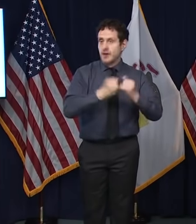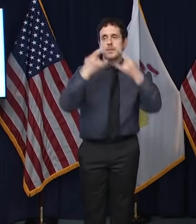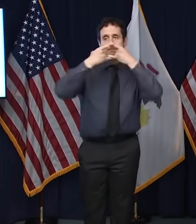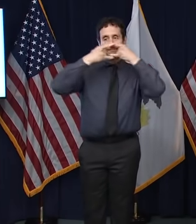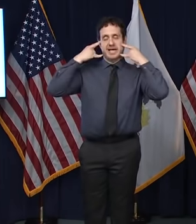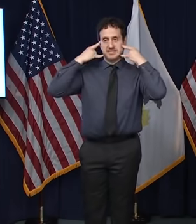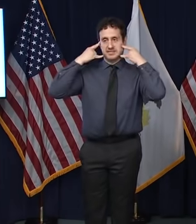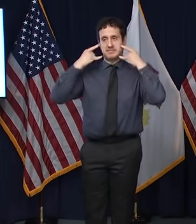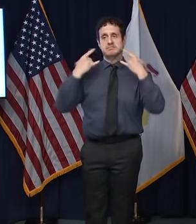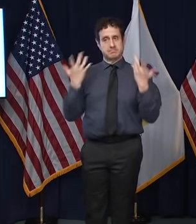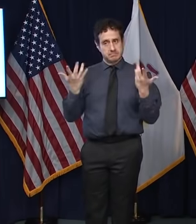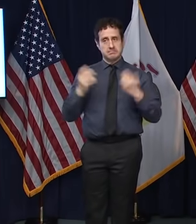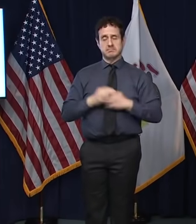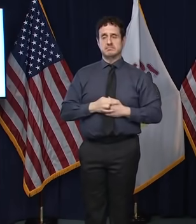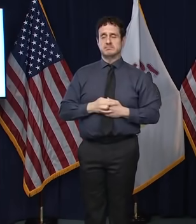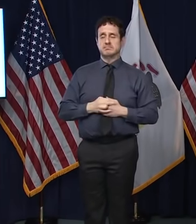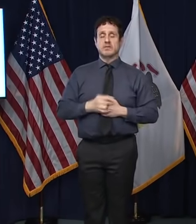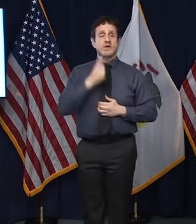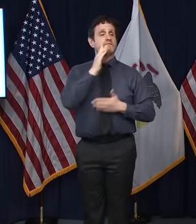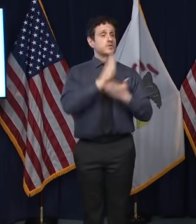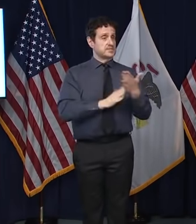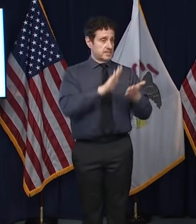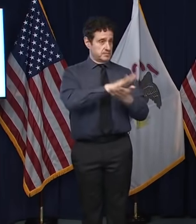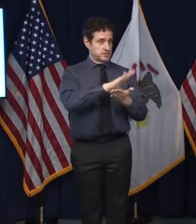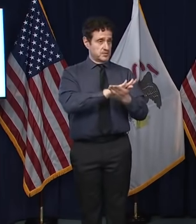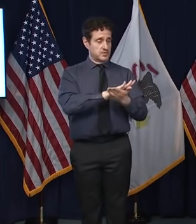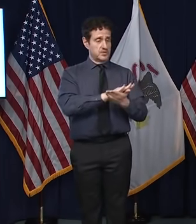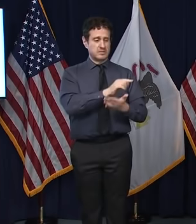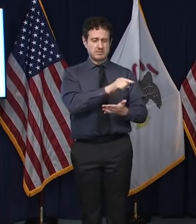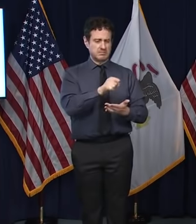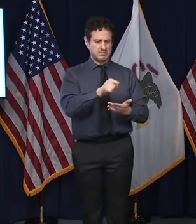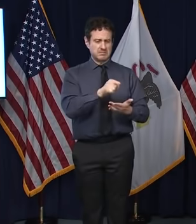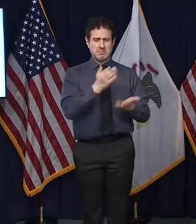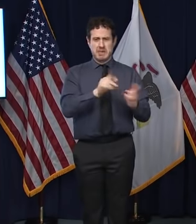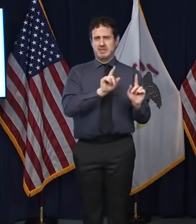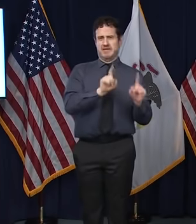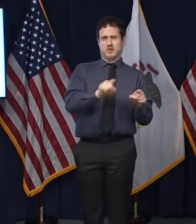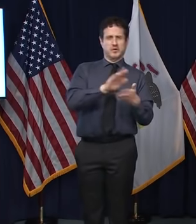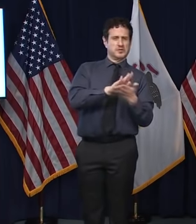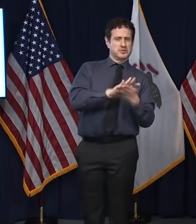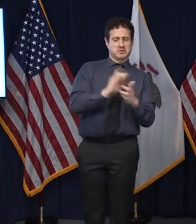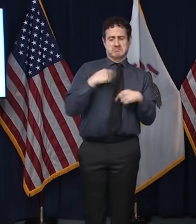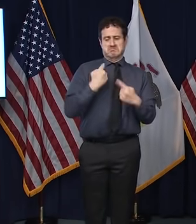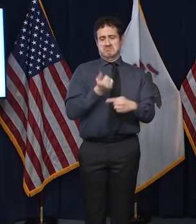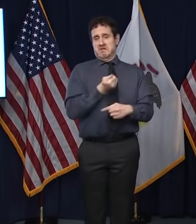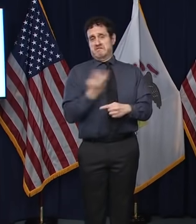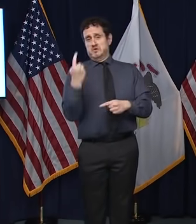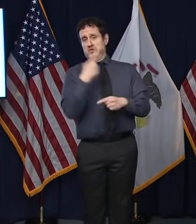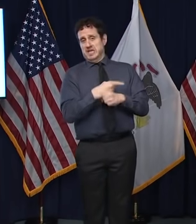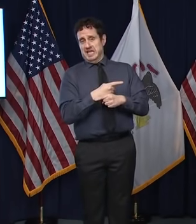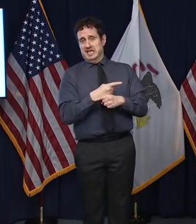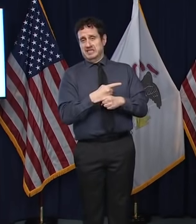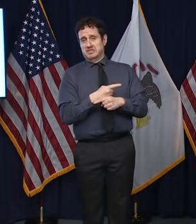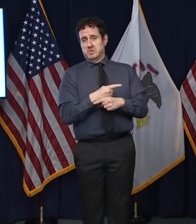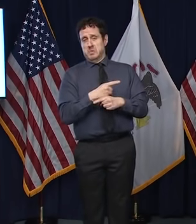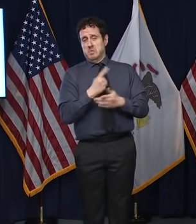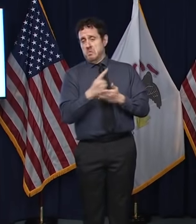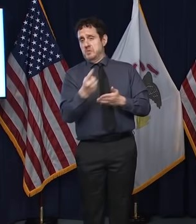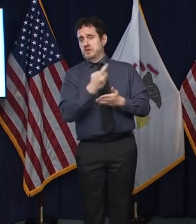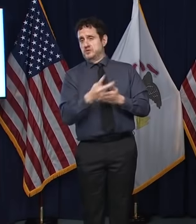them to actively protect themselves from cove it For